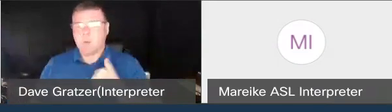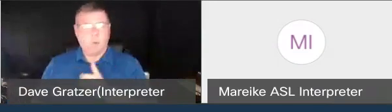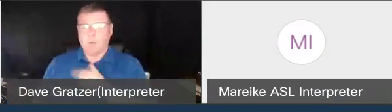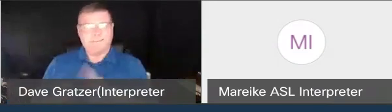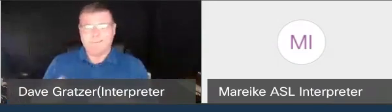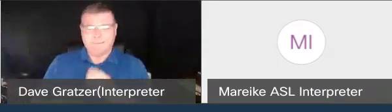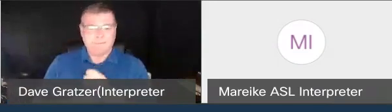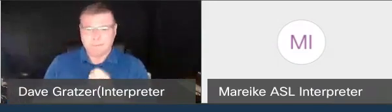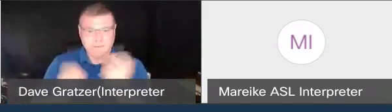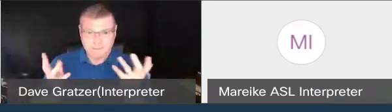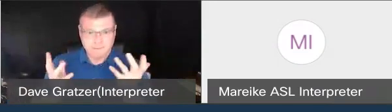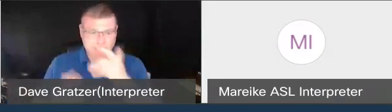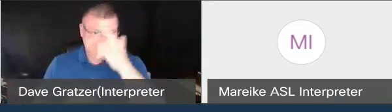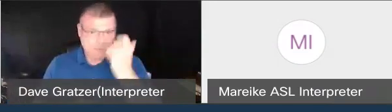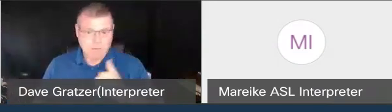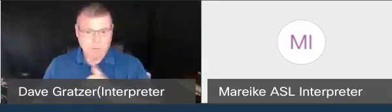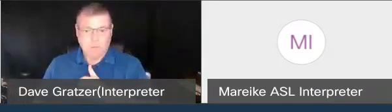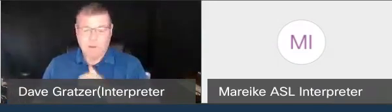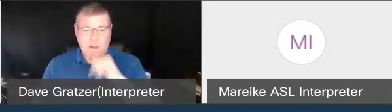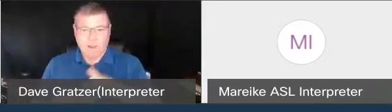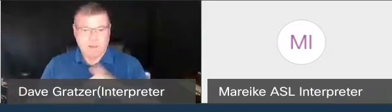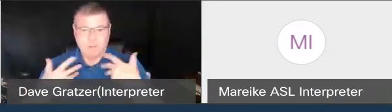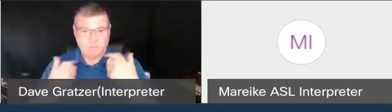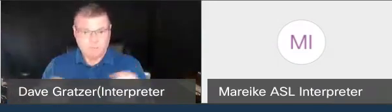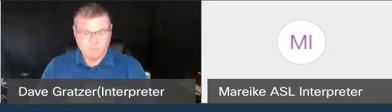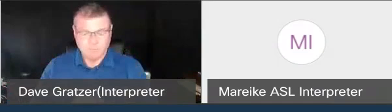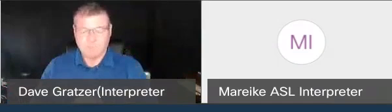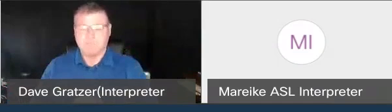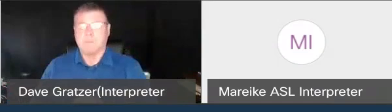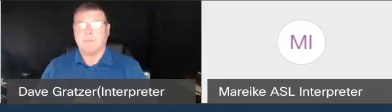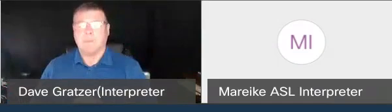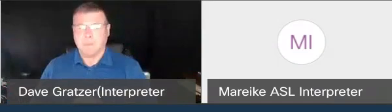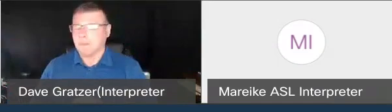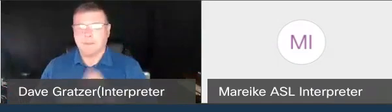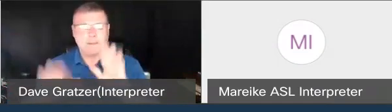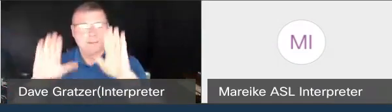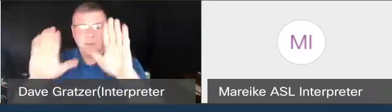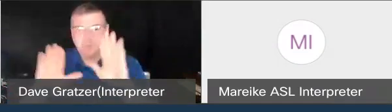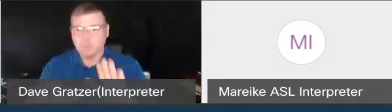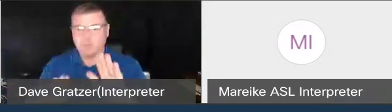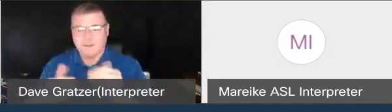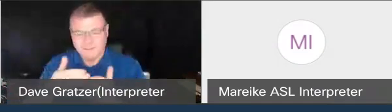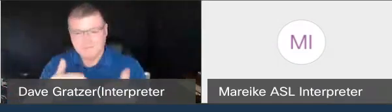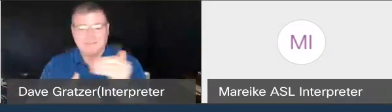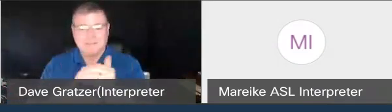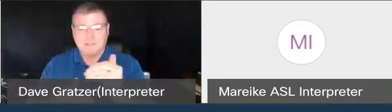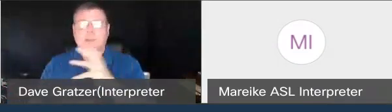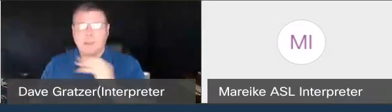um, because we're not in recovery, you know. And so, it's--it's a-- it's a great step to use, and, uh, we're just happy to have them.